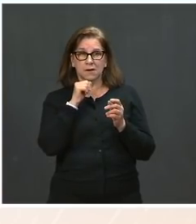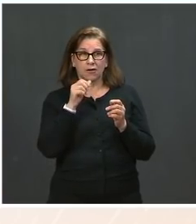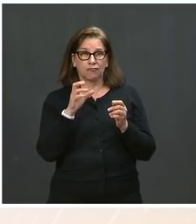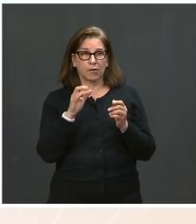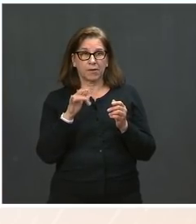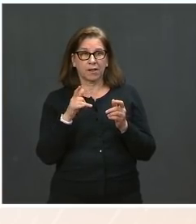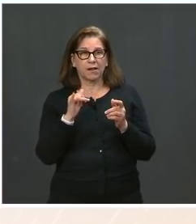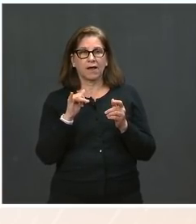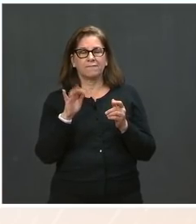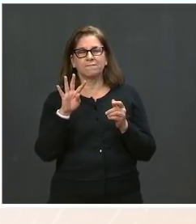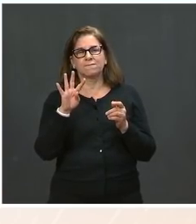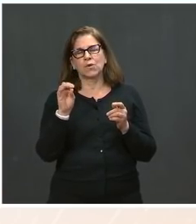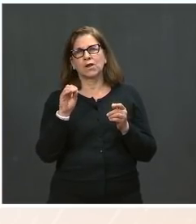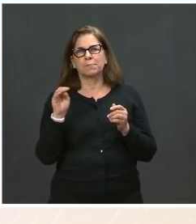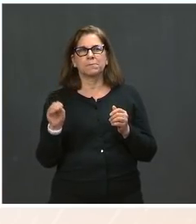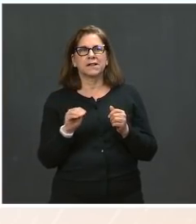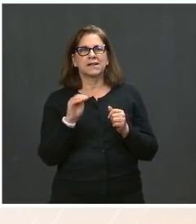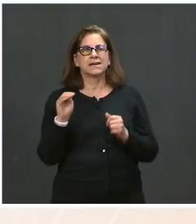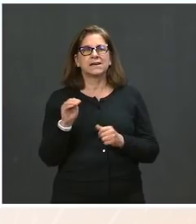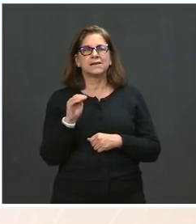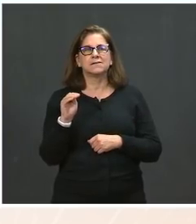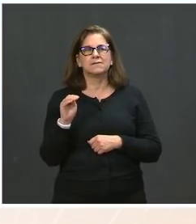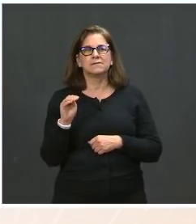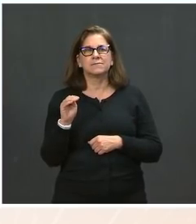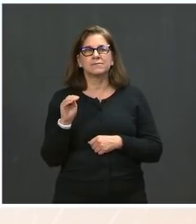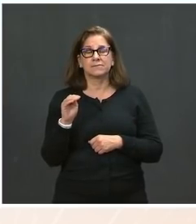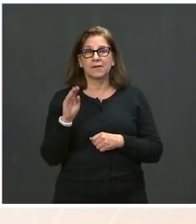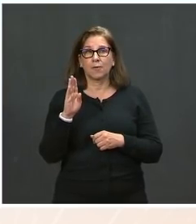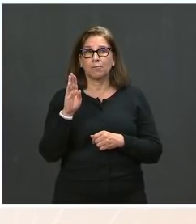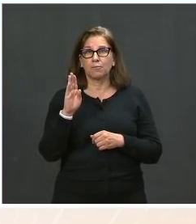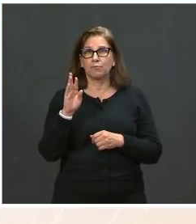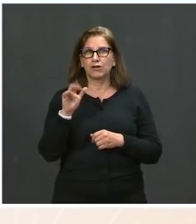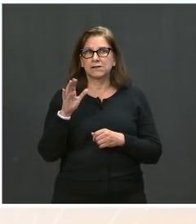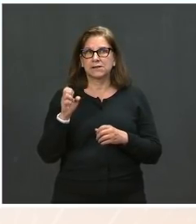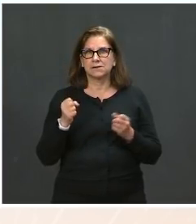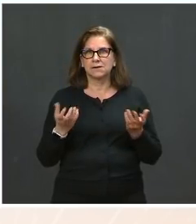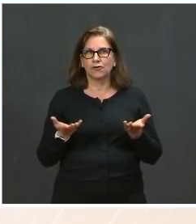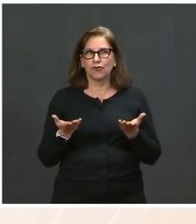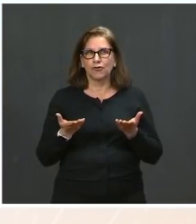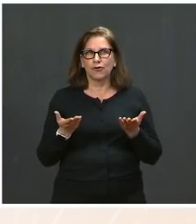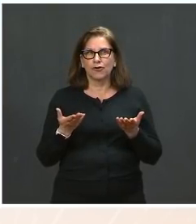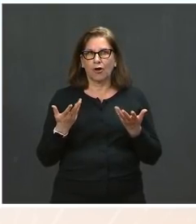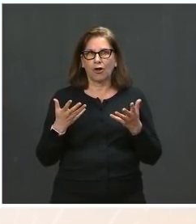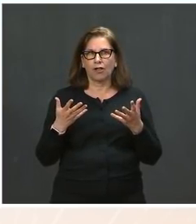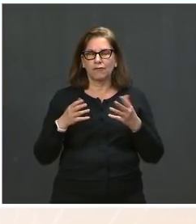currently in circulation. What should the law-abiding American do as they await that regulation?